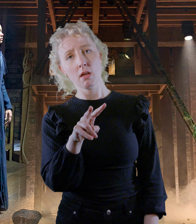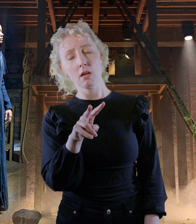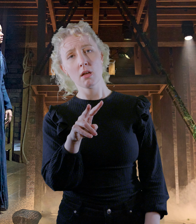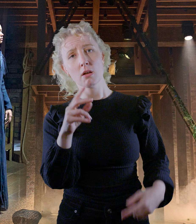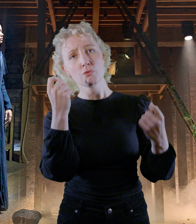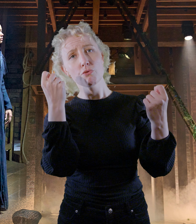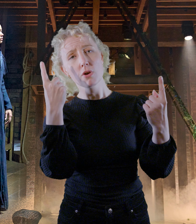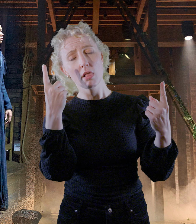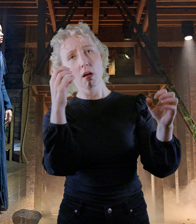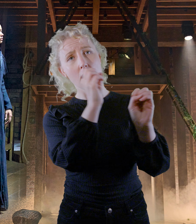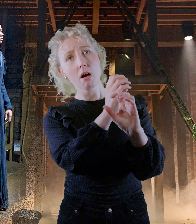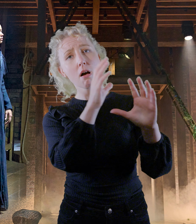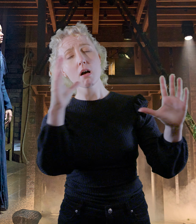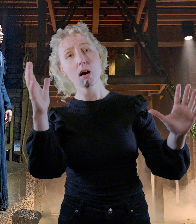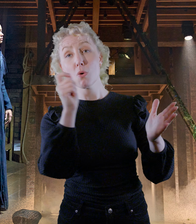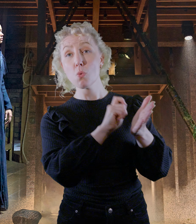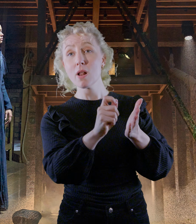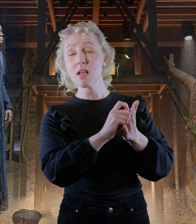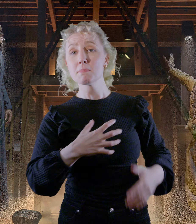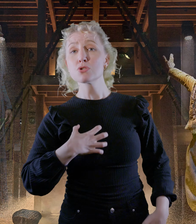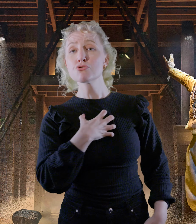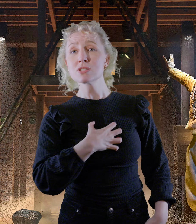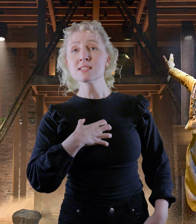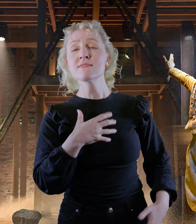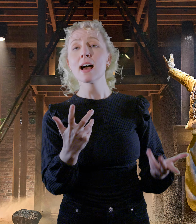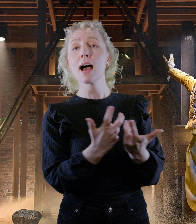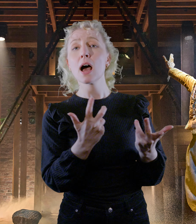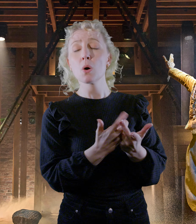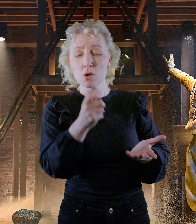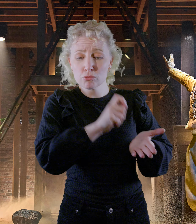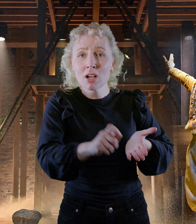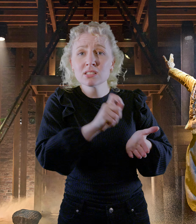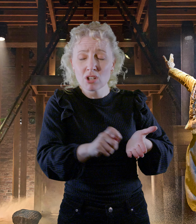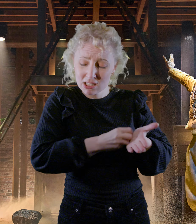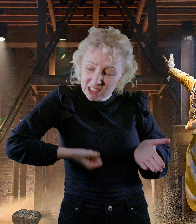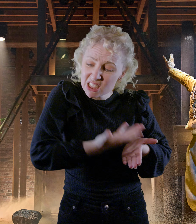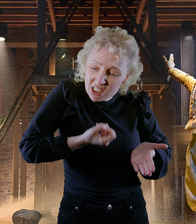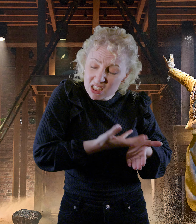She suddenly realises that William has grieved for Hamnet in his own way.